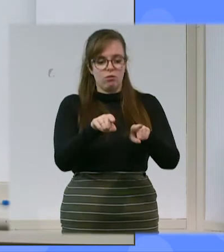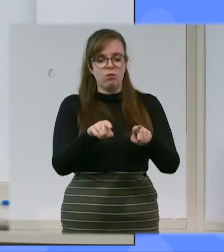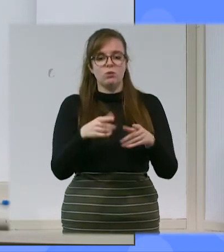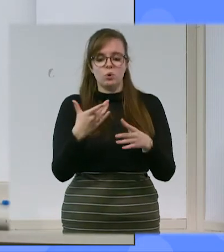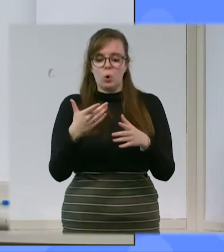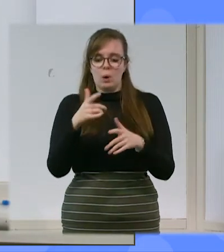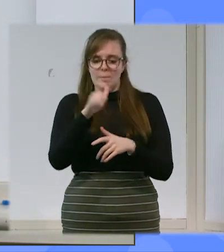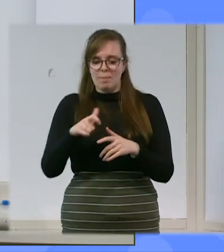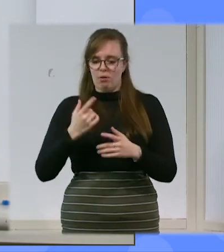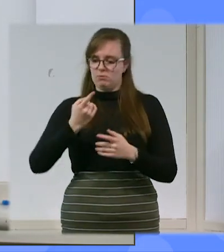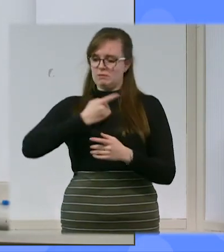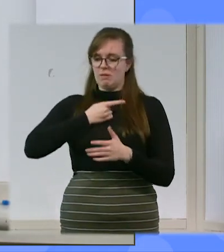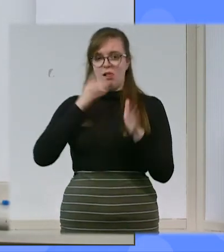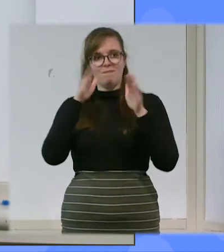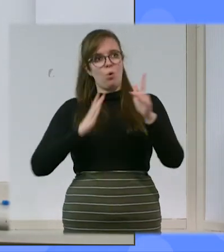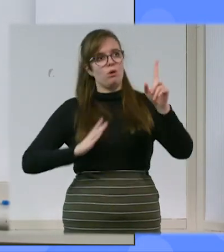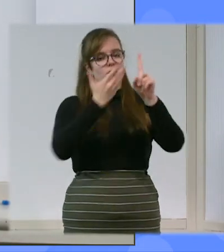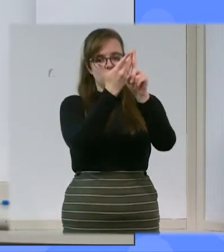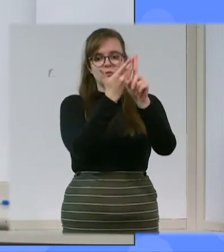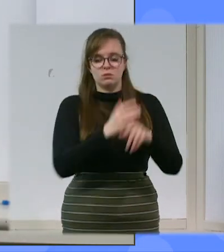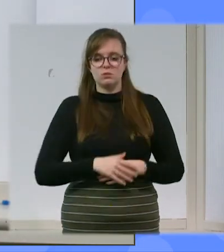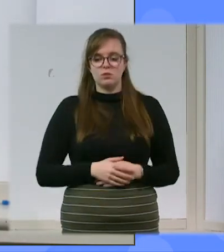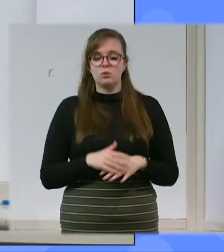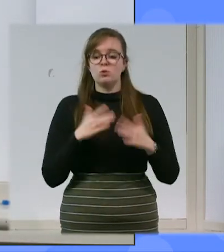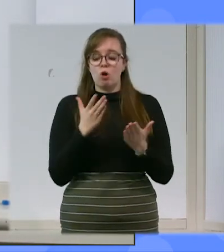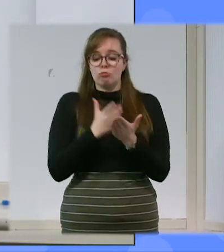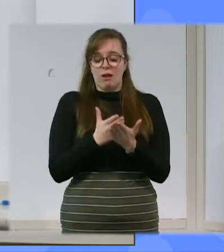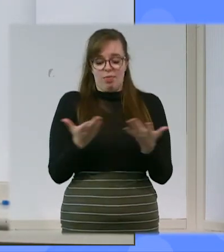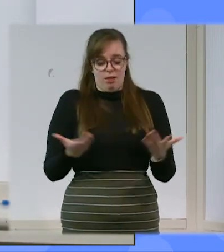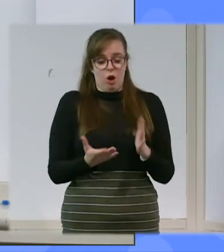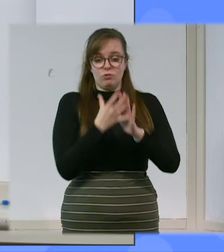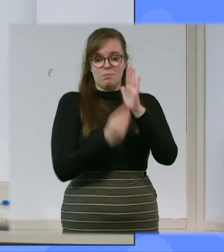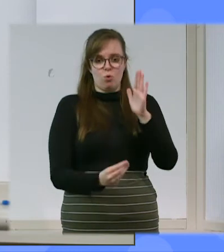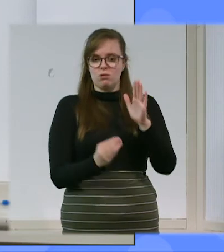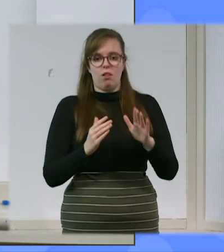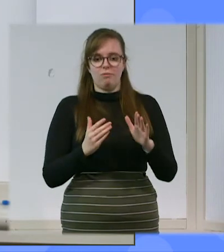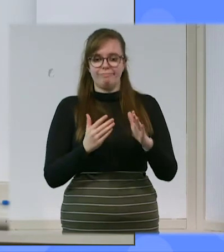objectives so in other words the current model is not effective and in talking to